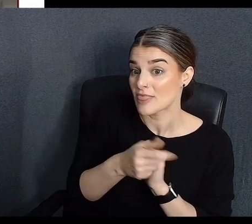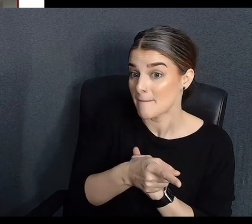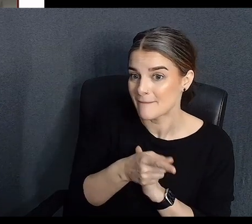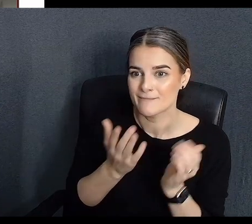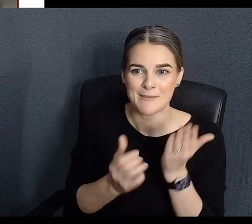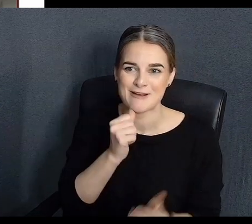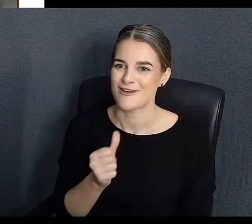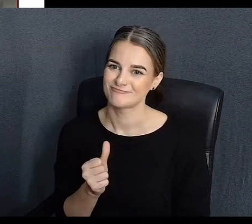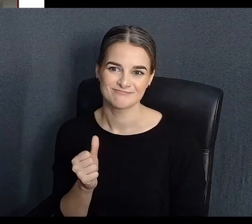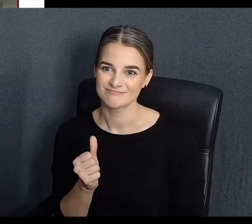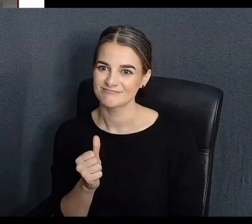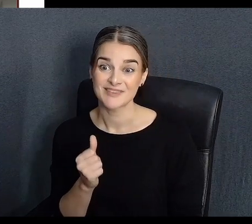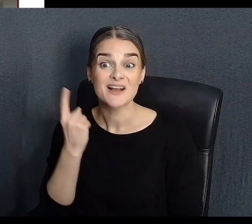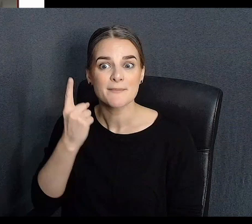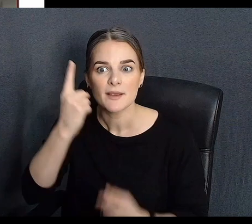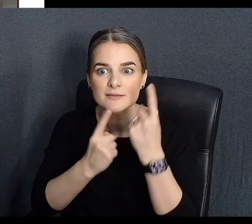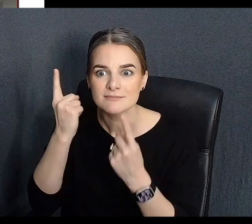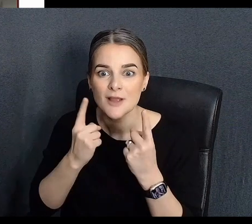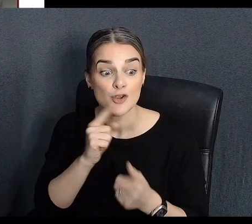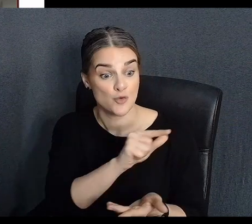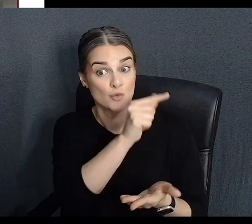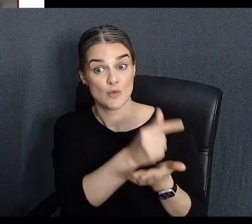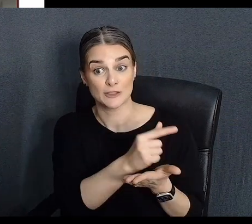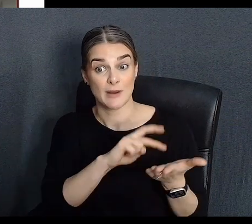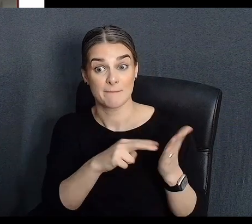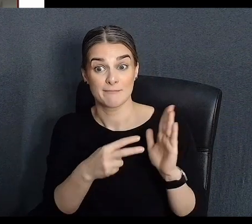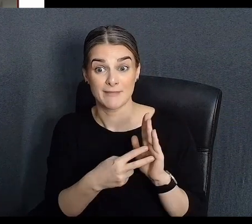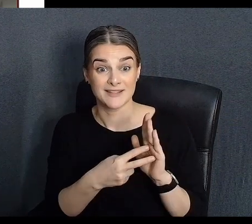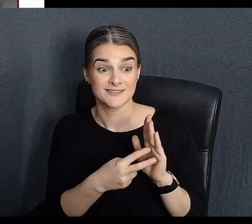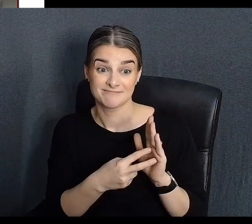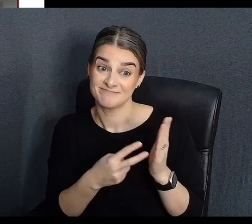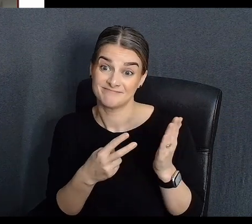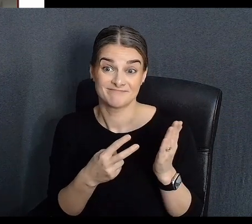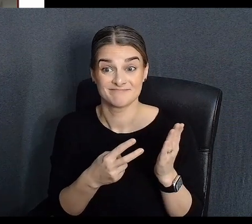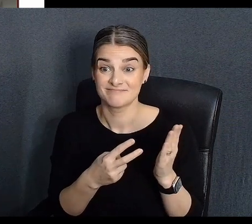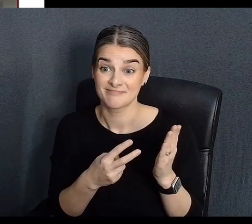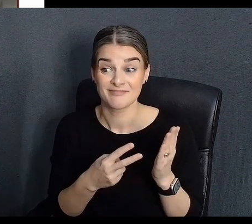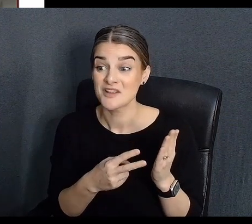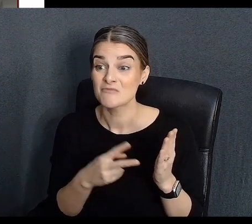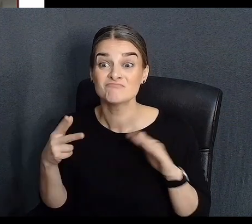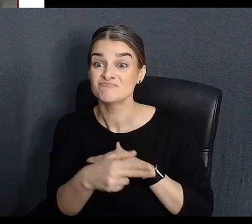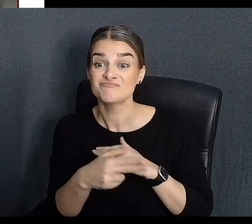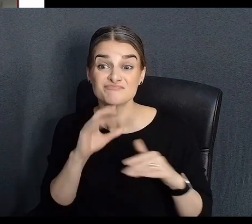Just because you graduated doesn't mean you no longer have to communicate. So we want to think about those things